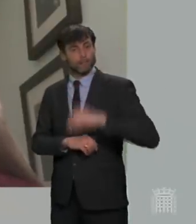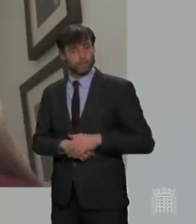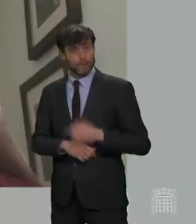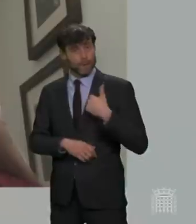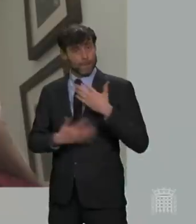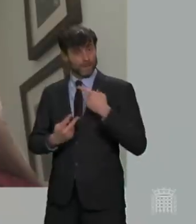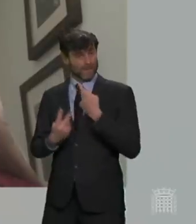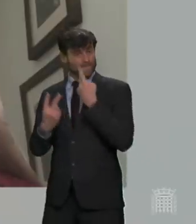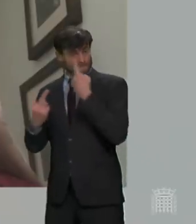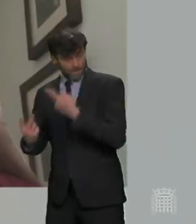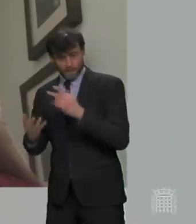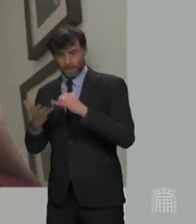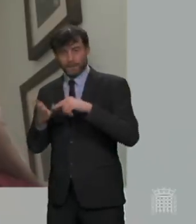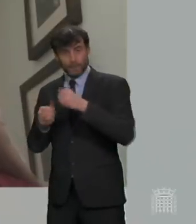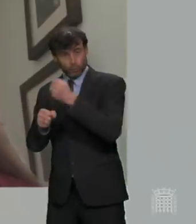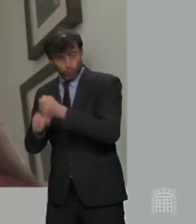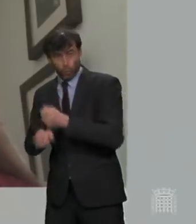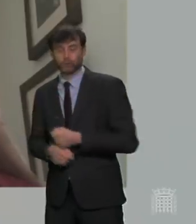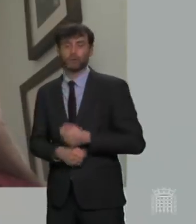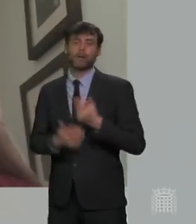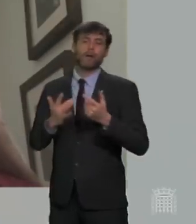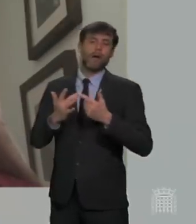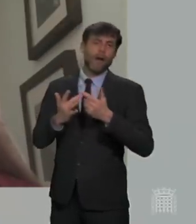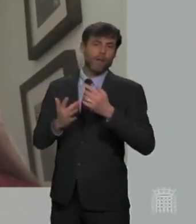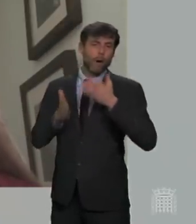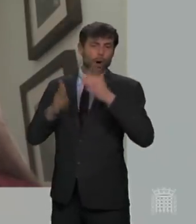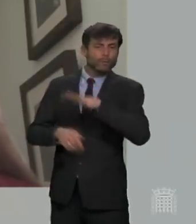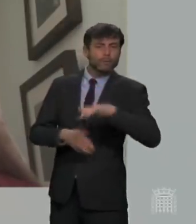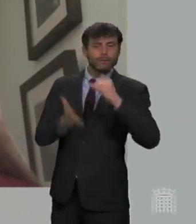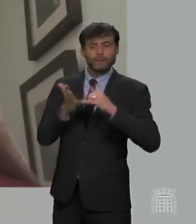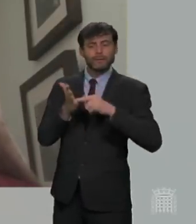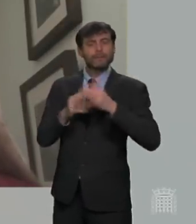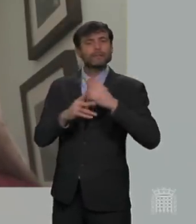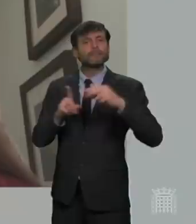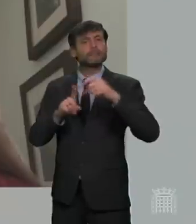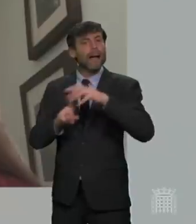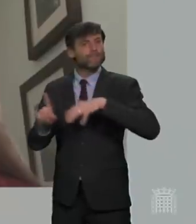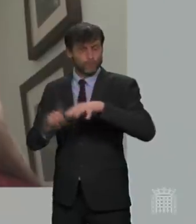both St George’s Hospital and County Hospital in Stafford, the great work being done to support